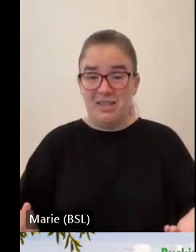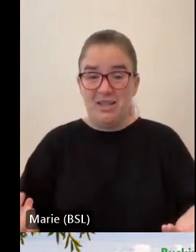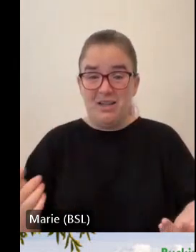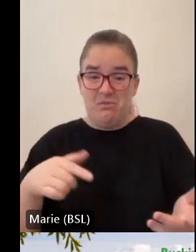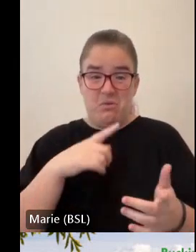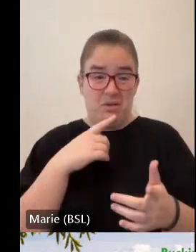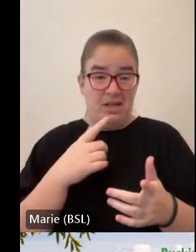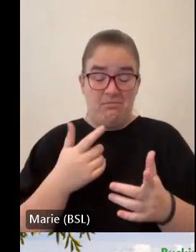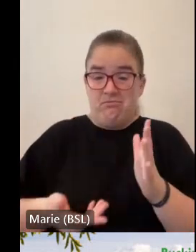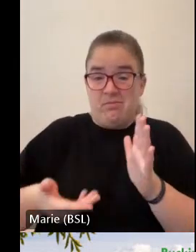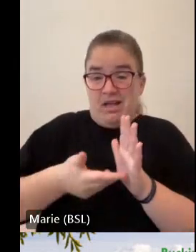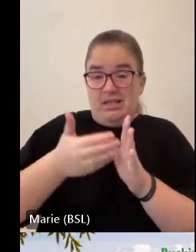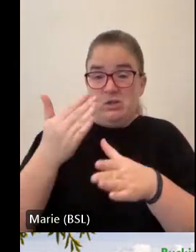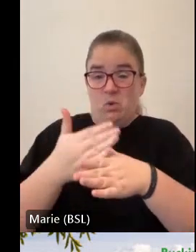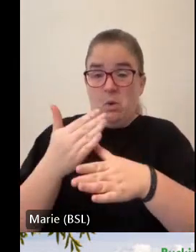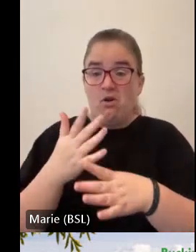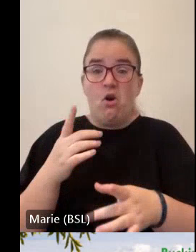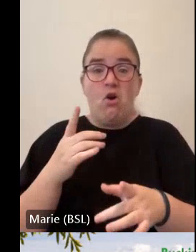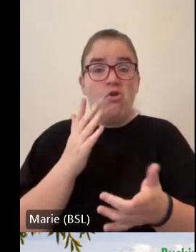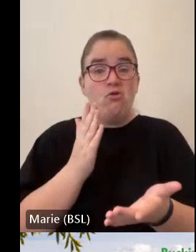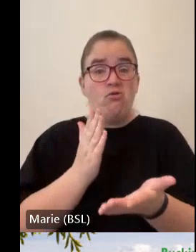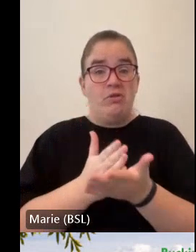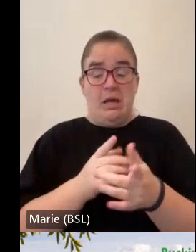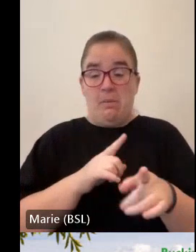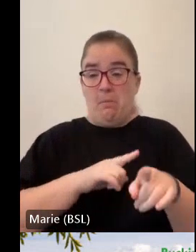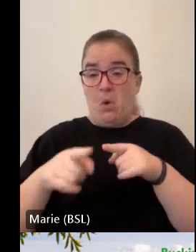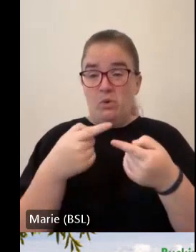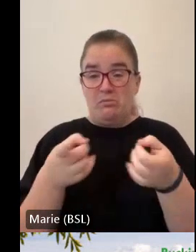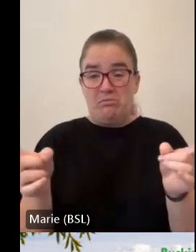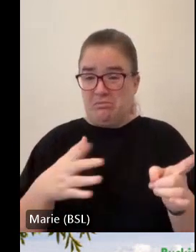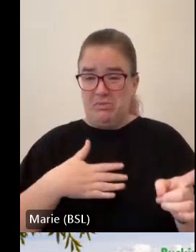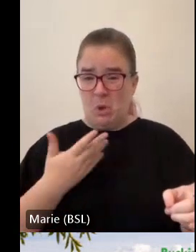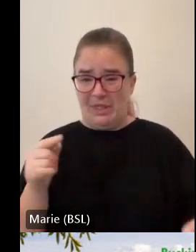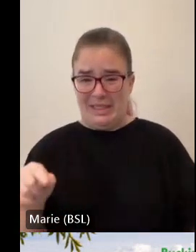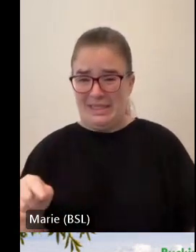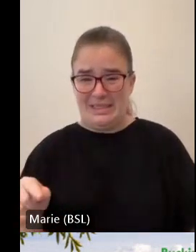for additional work, most of which was in no way required.